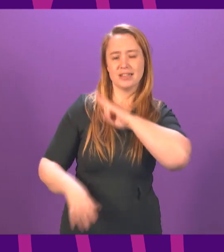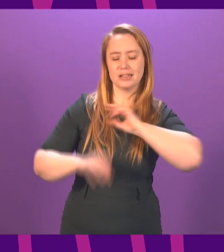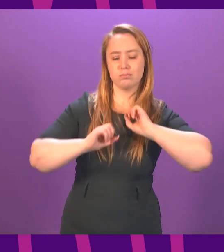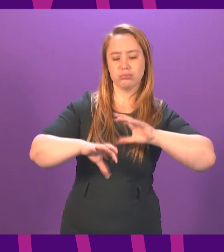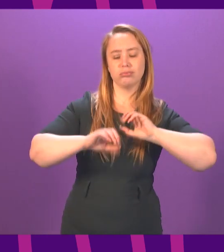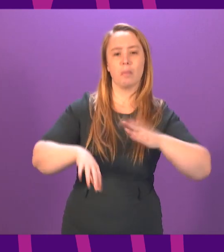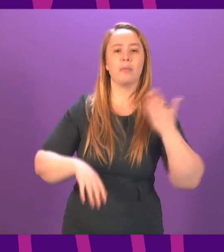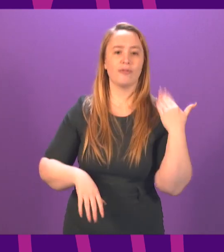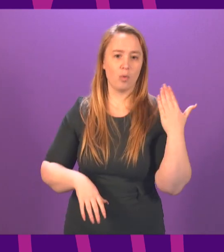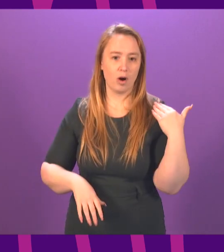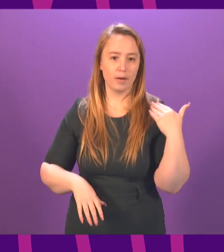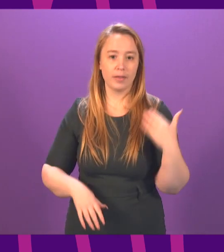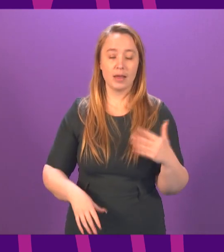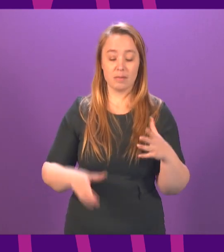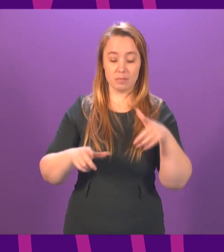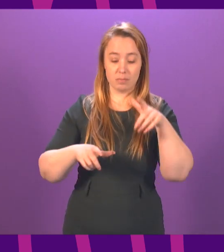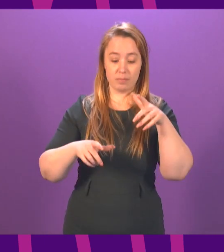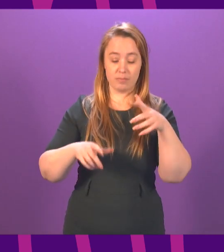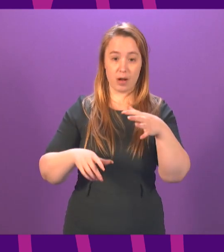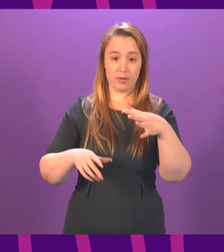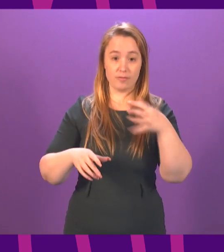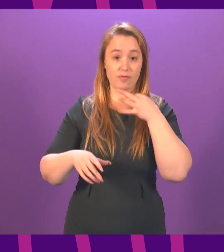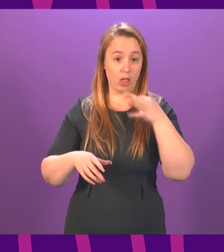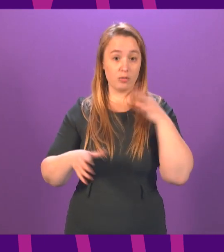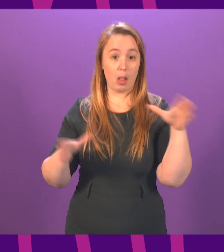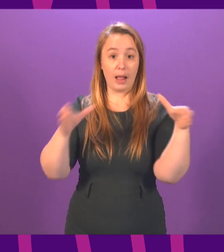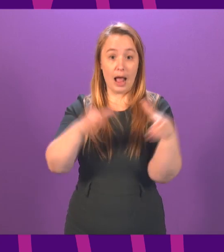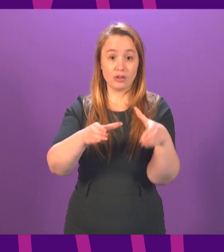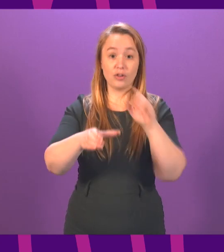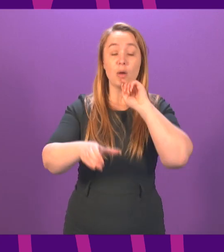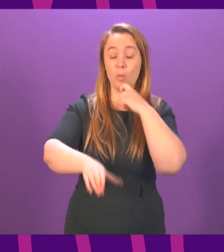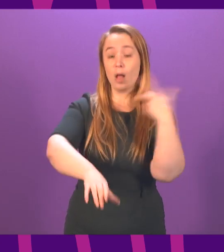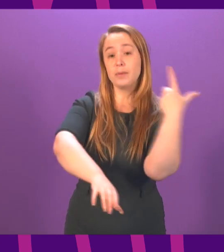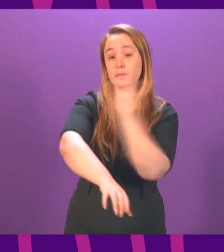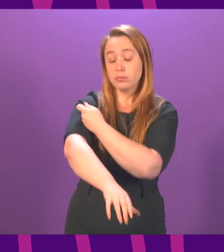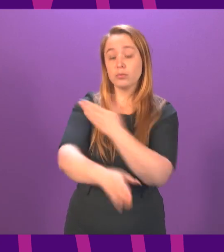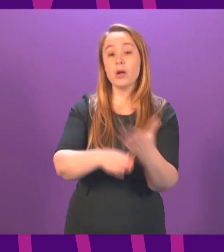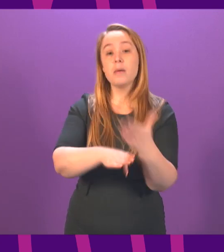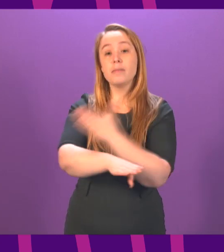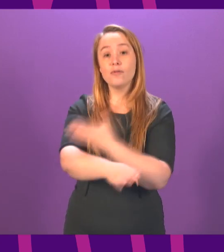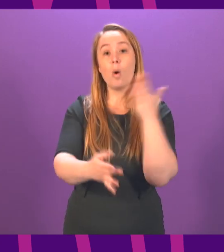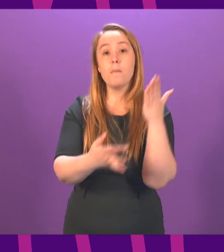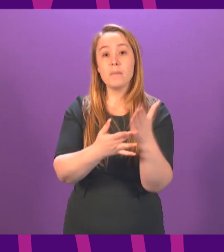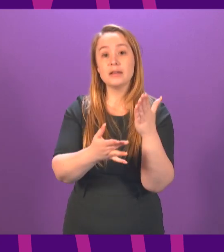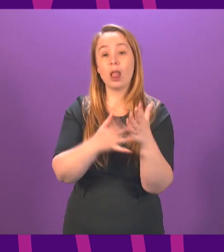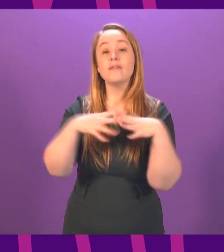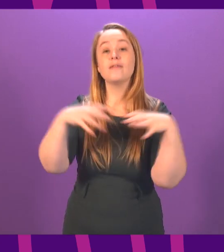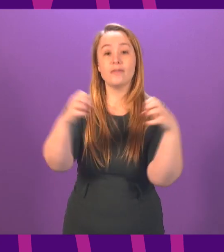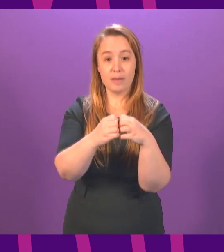Everybody in those categories will be vaccinated with the first dose by the middle of February. That is the target that we set and the target that we are on track to meet.